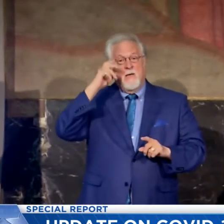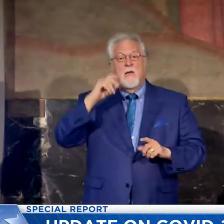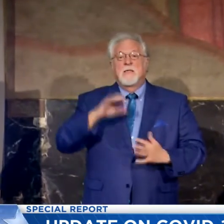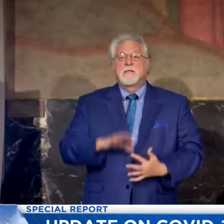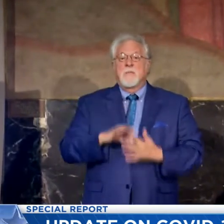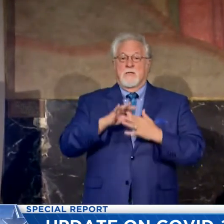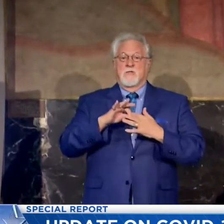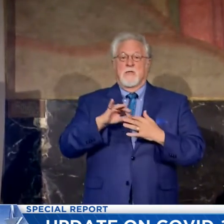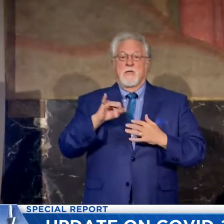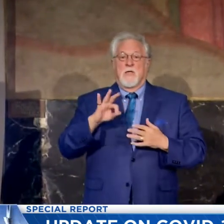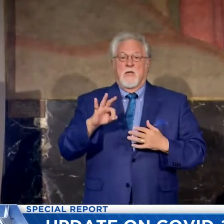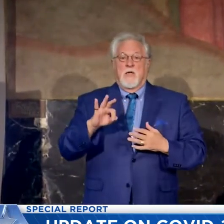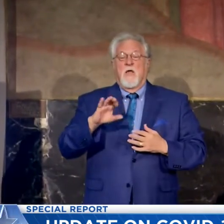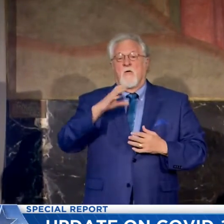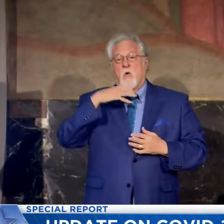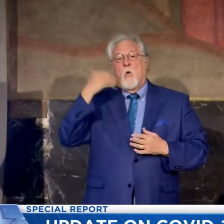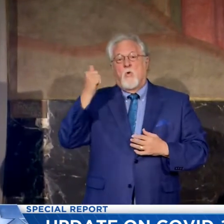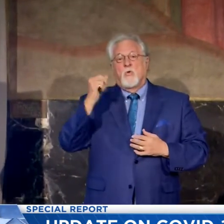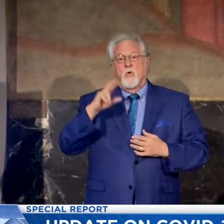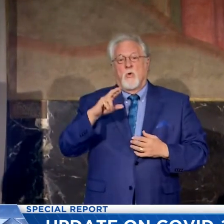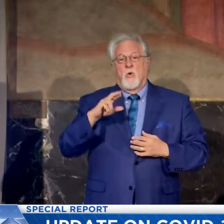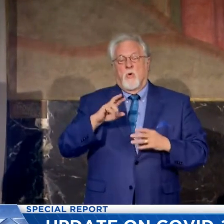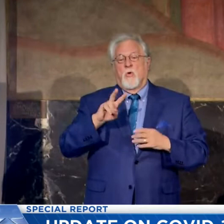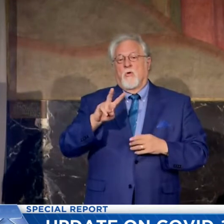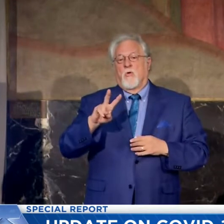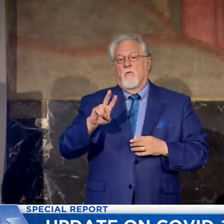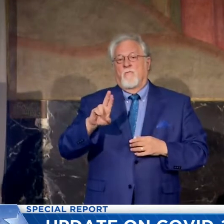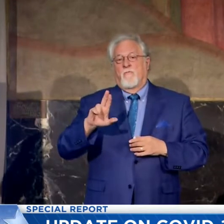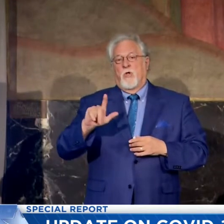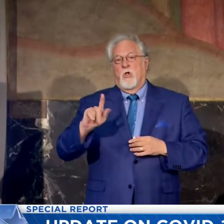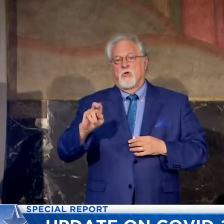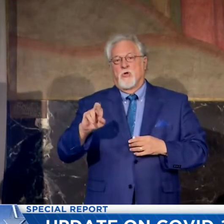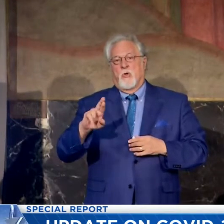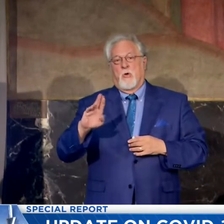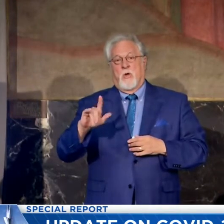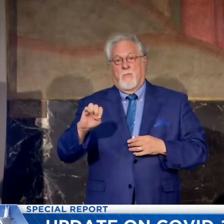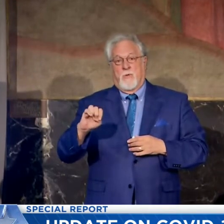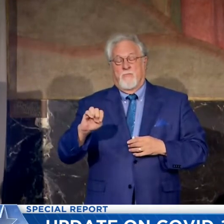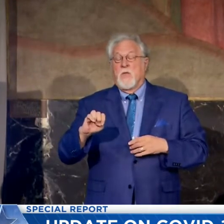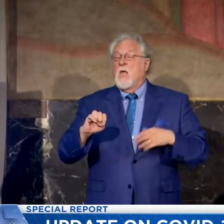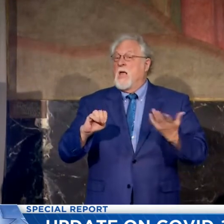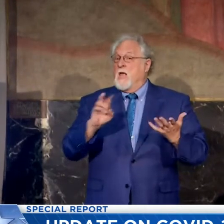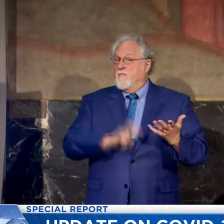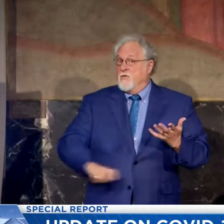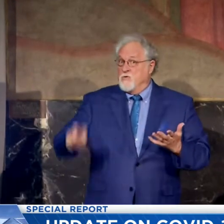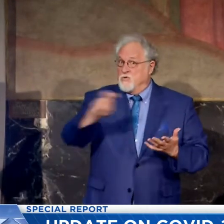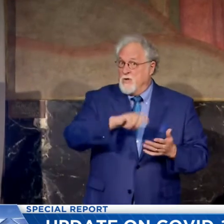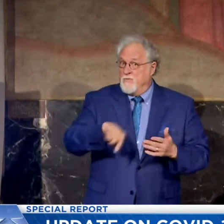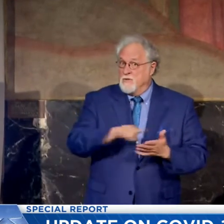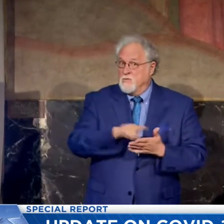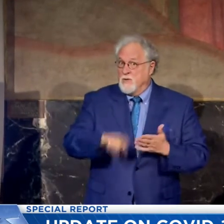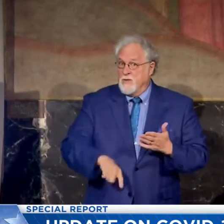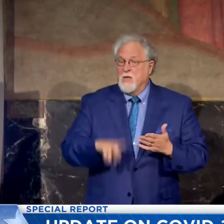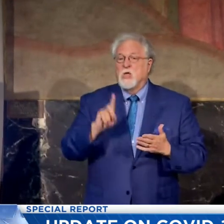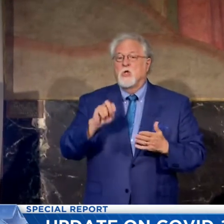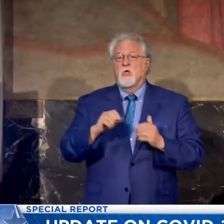WITH COVID HAVE NOT BEENTESTED. THERE IS A LOT OF THE VIRUS OUT THERE. ENCOURAGING PEOPLE TO BE MINDFUL OF THAT . AGAIN, ESPECIALLY IF YOU ARE